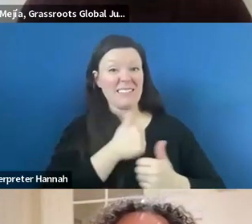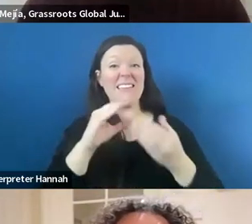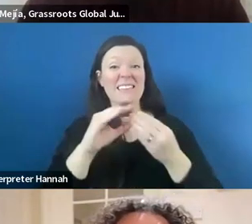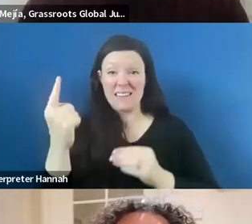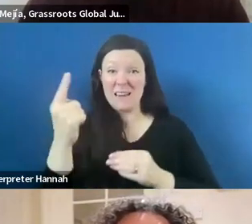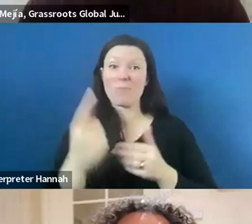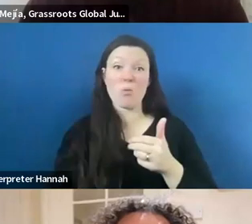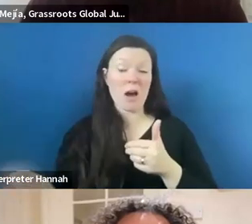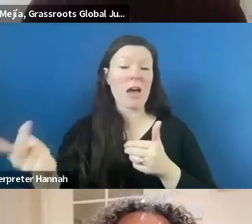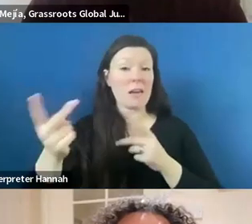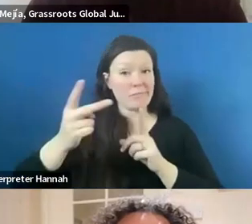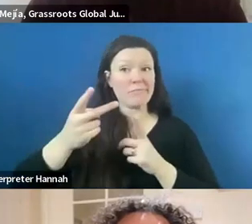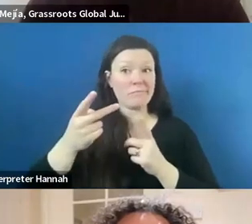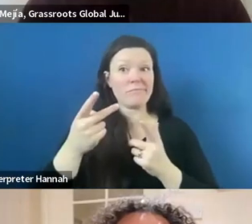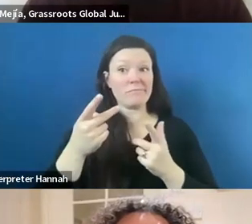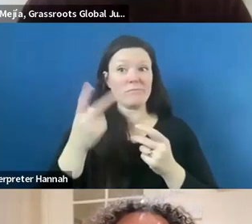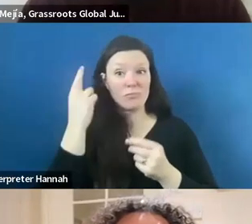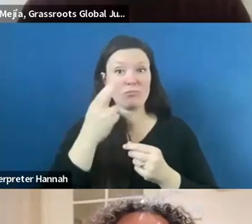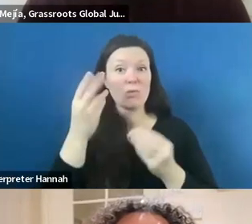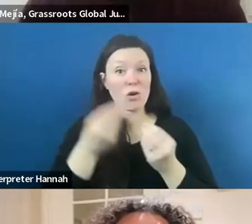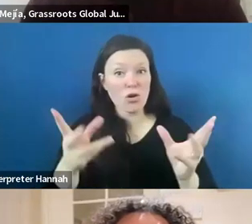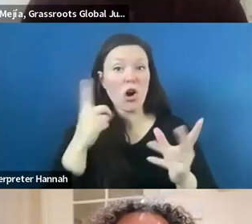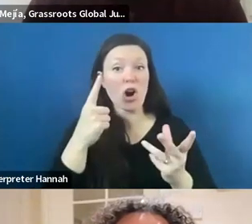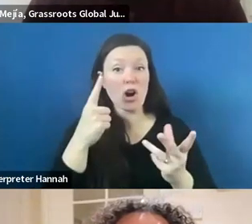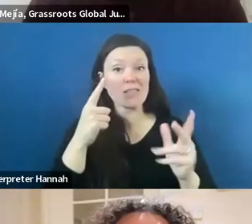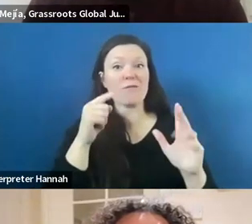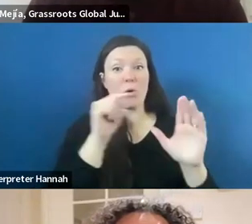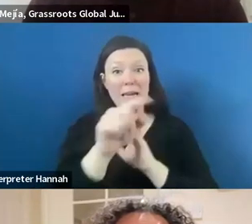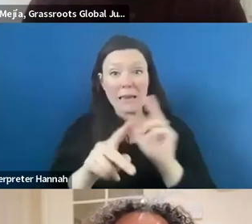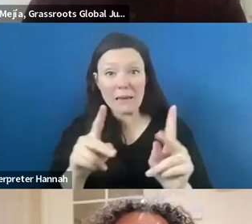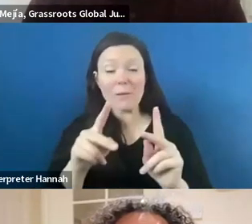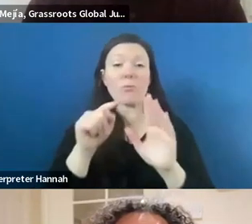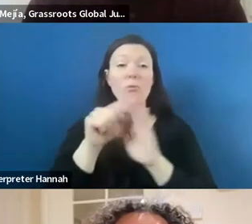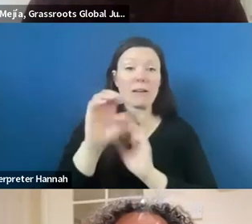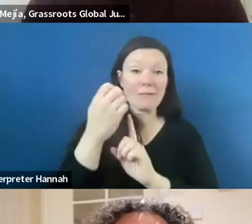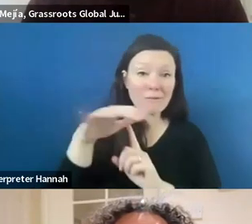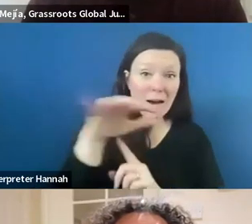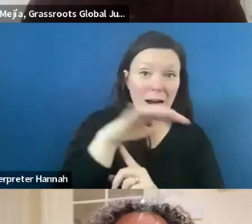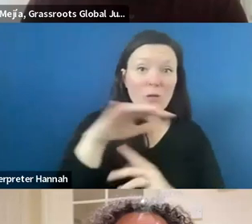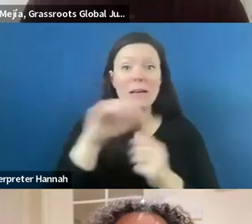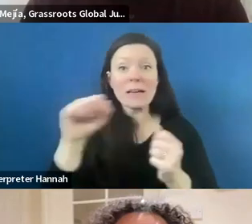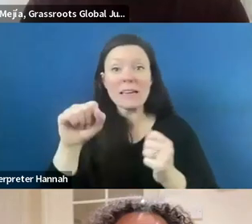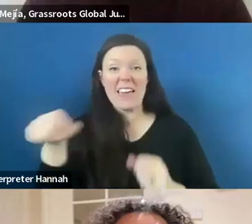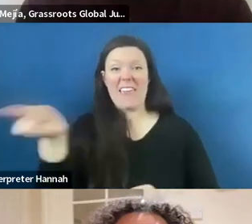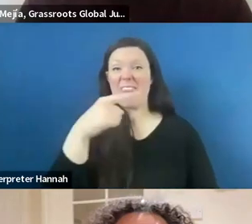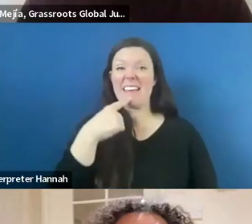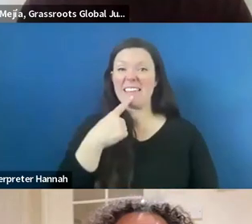And we were reprimanded and said that we couldn't have critique of a party member, the United States.